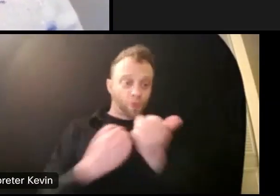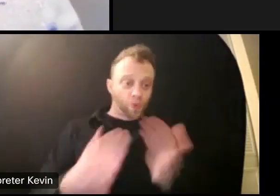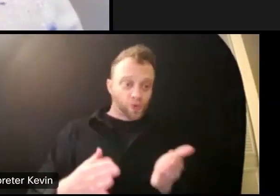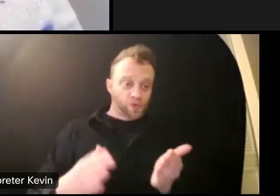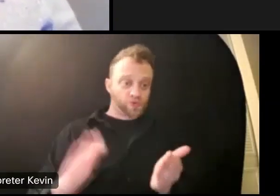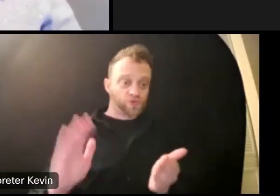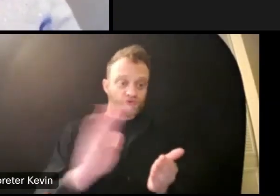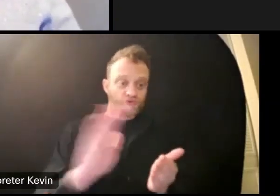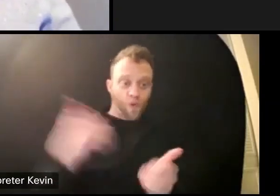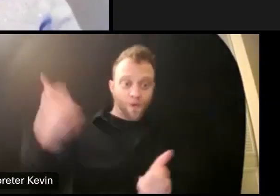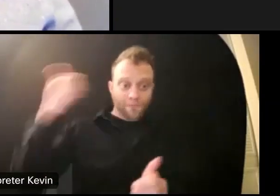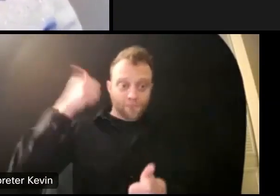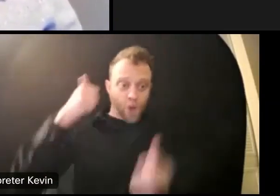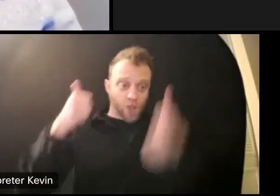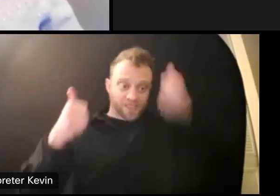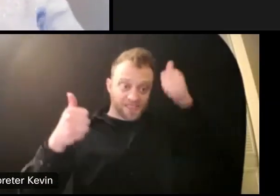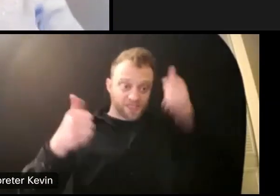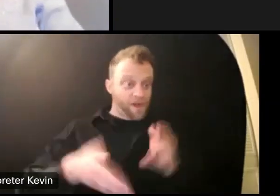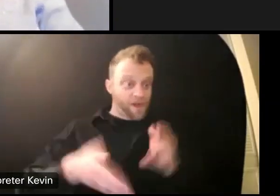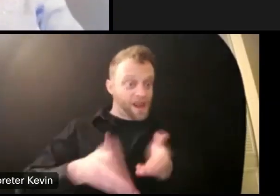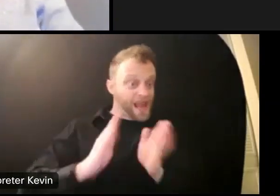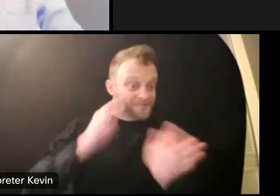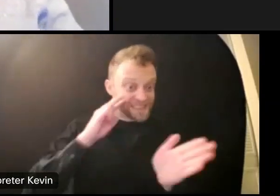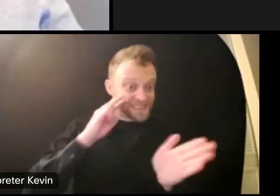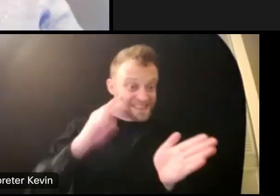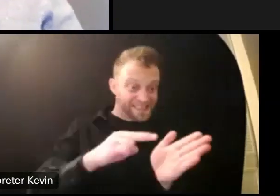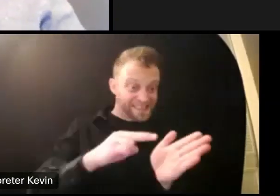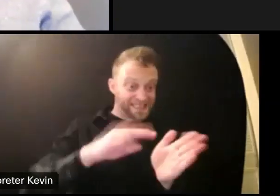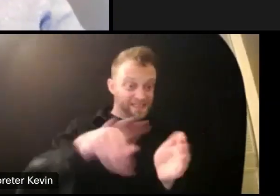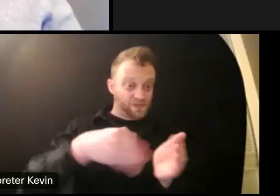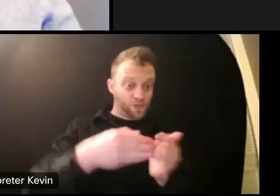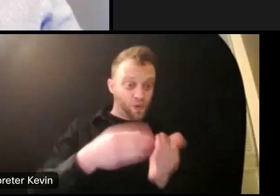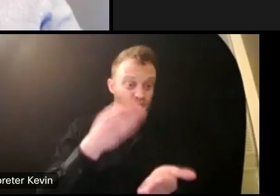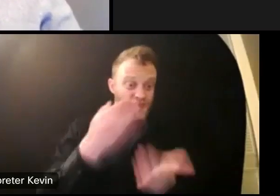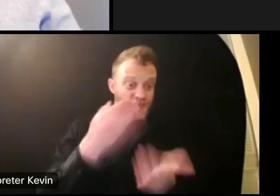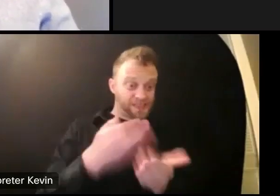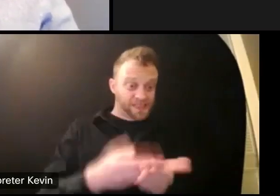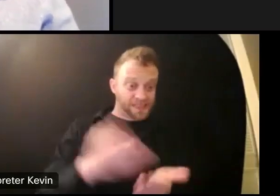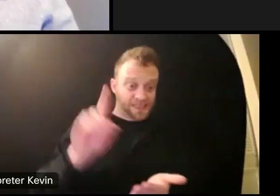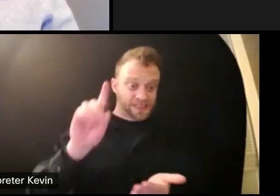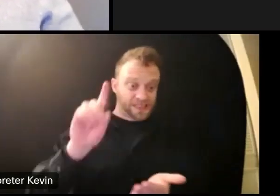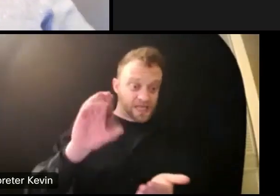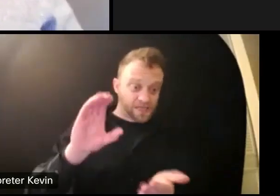the Security Fund. All of your documents are open to your constituents. Everyone can see it. There